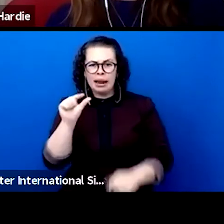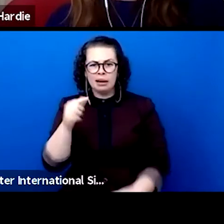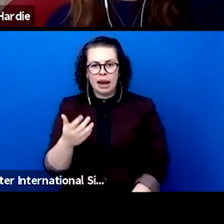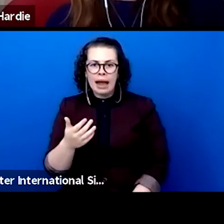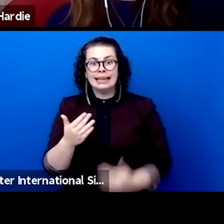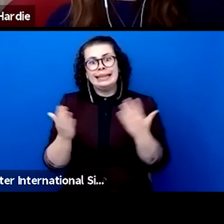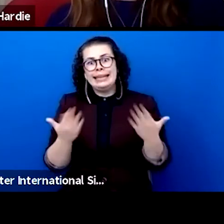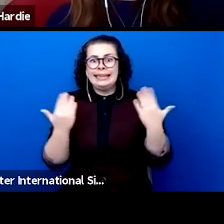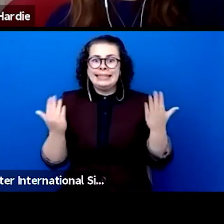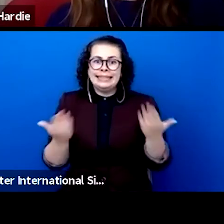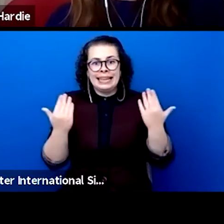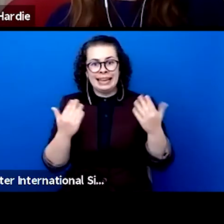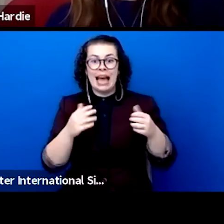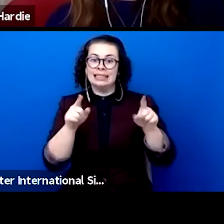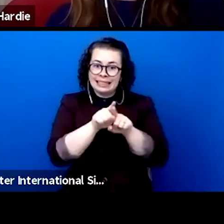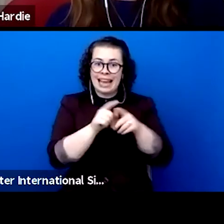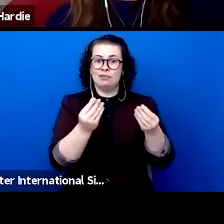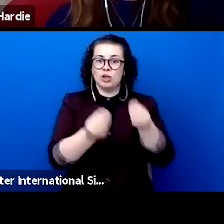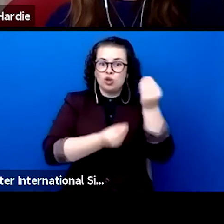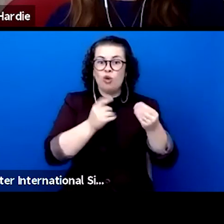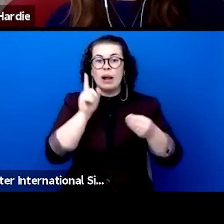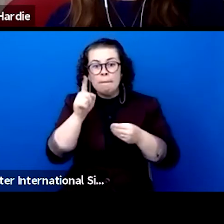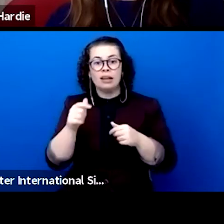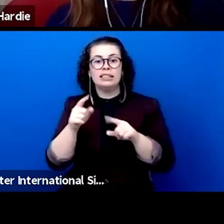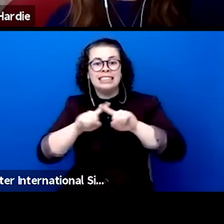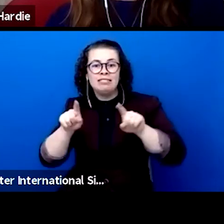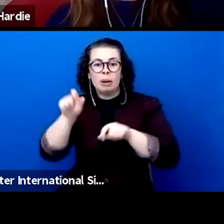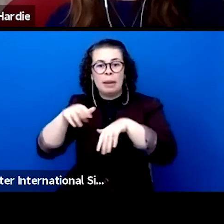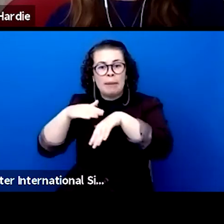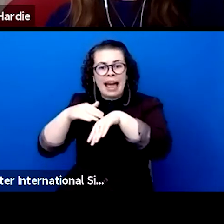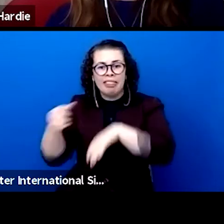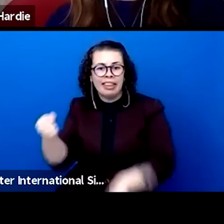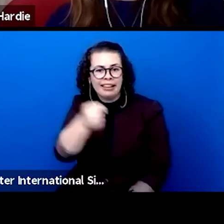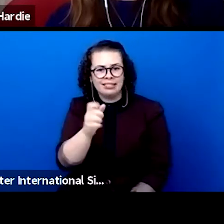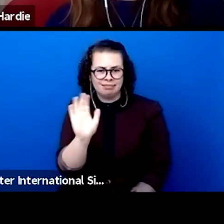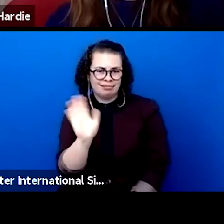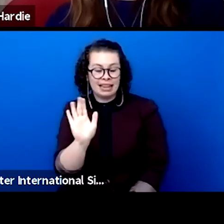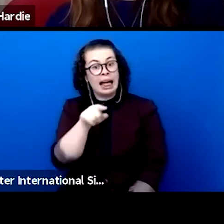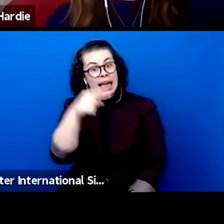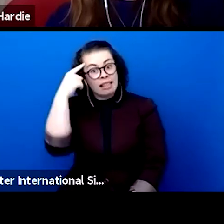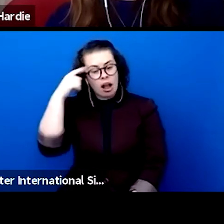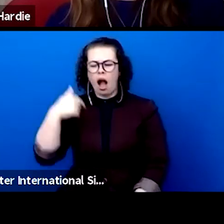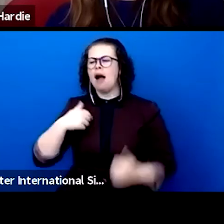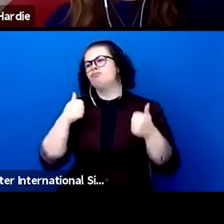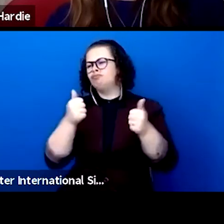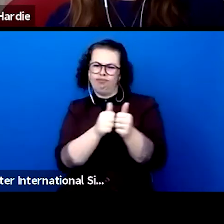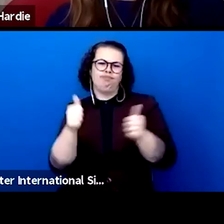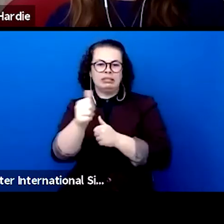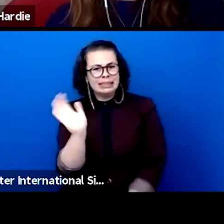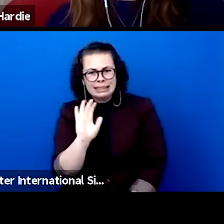forever and then put different faces on it you know and that's what a lot of theatres think that it's progressive that this is like including immigrants. Okay, we're gonna and I think this